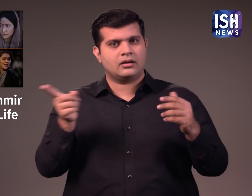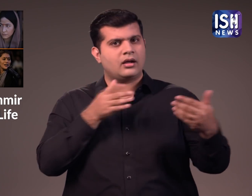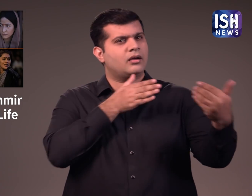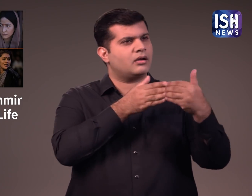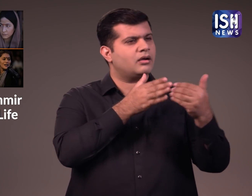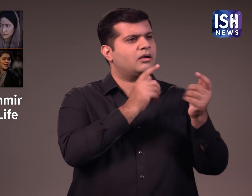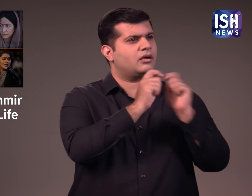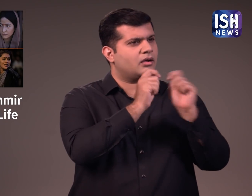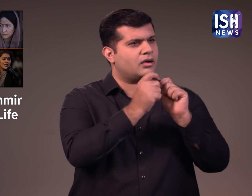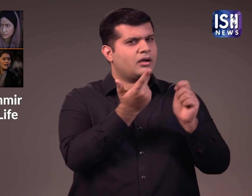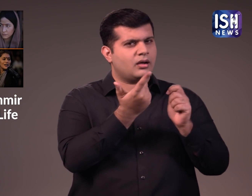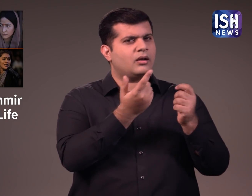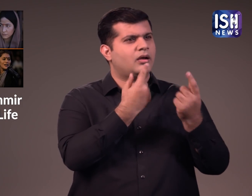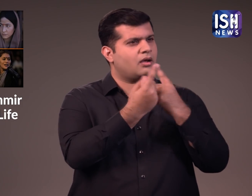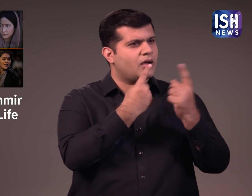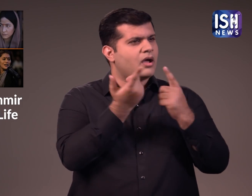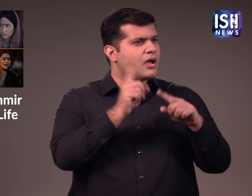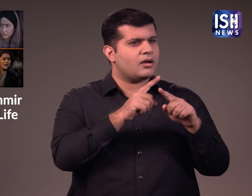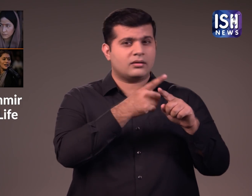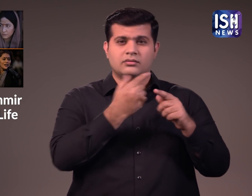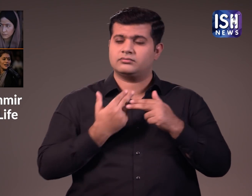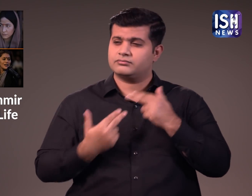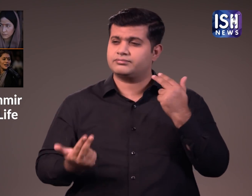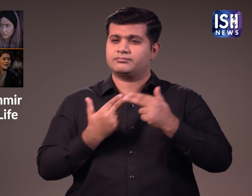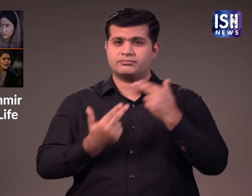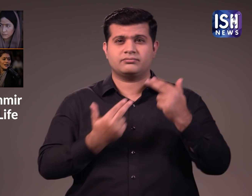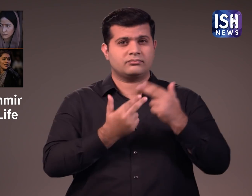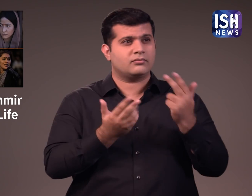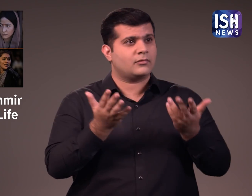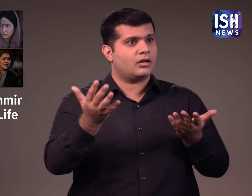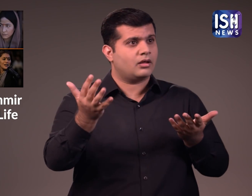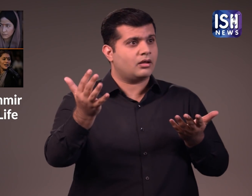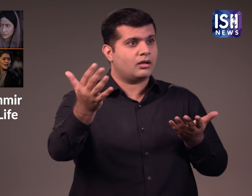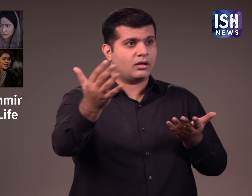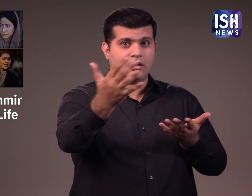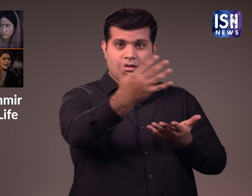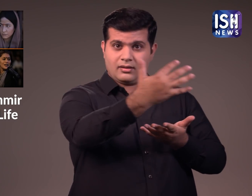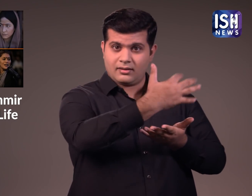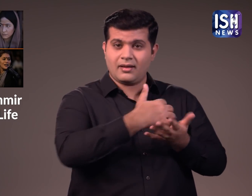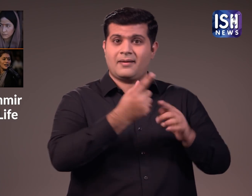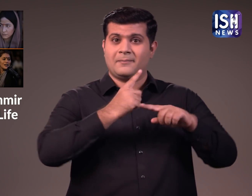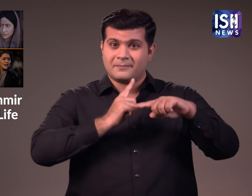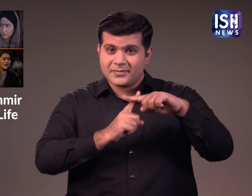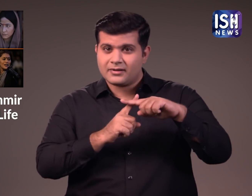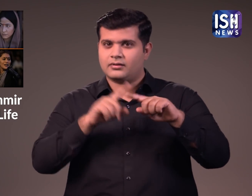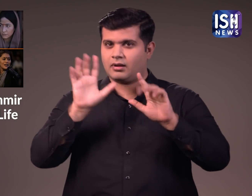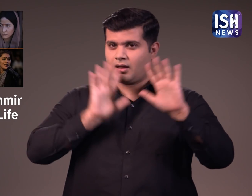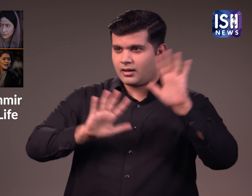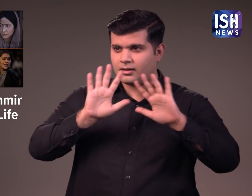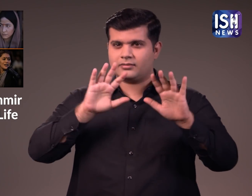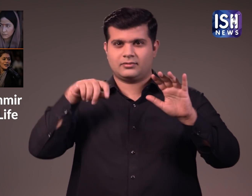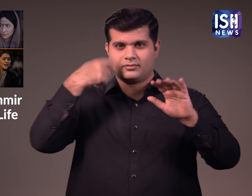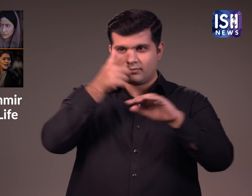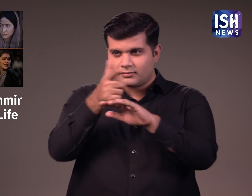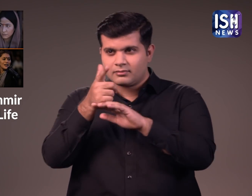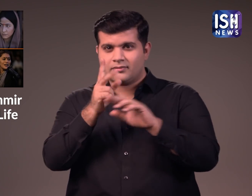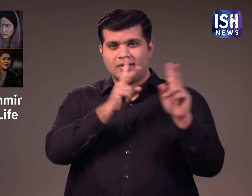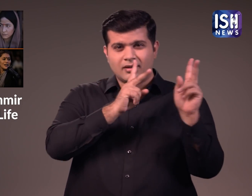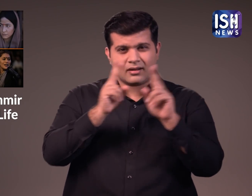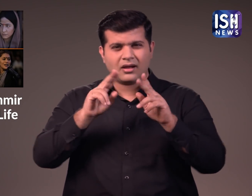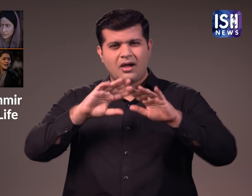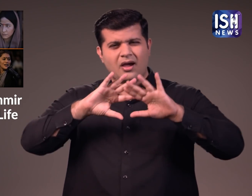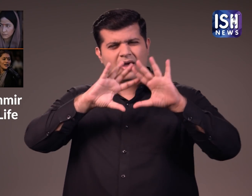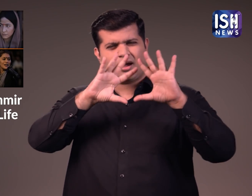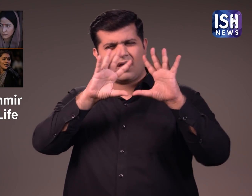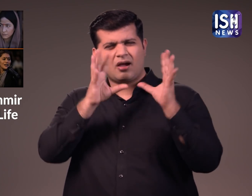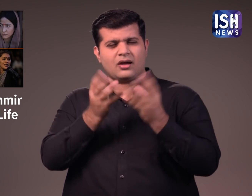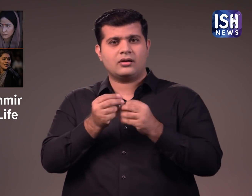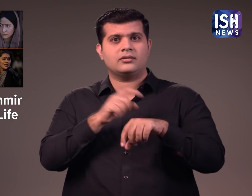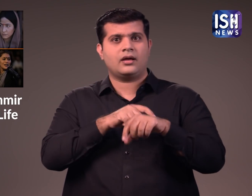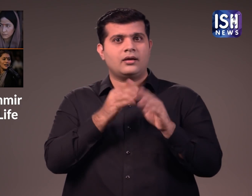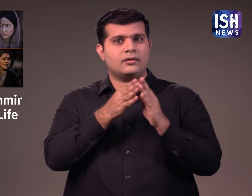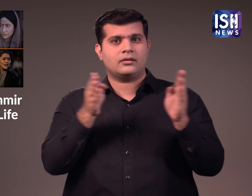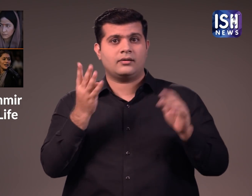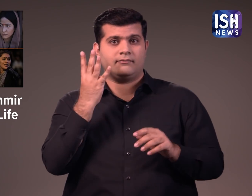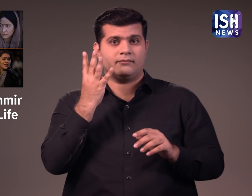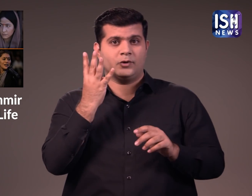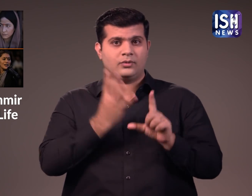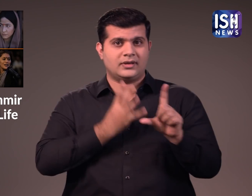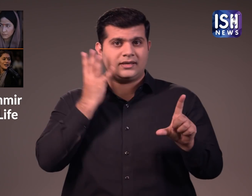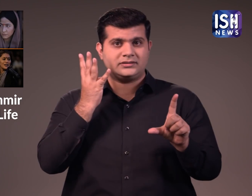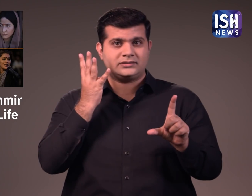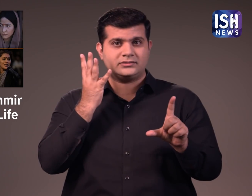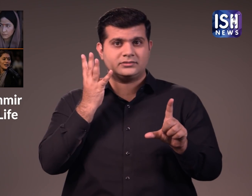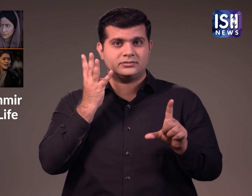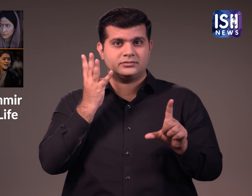He interviewed them, collected loads of information, the shooting, post production, etc took about 4 years.